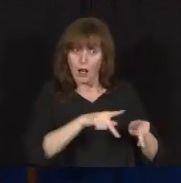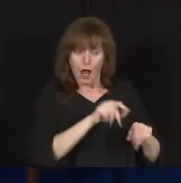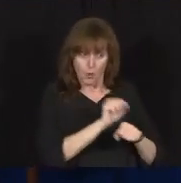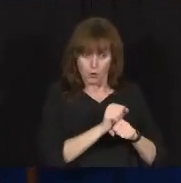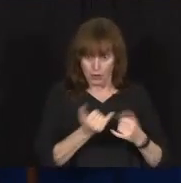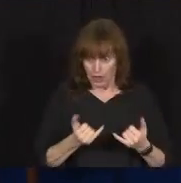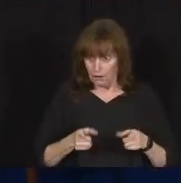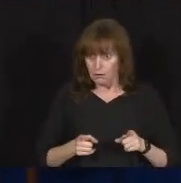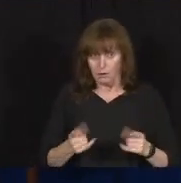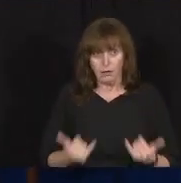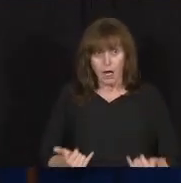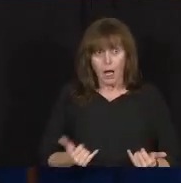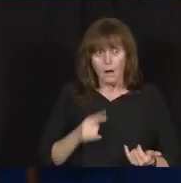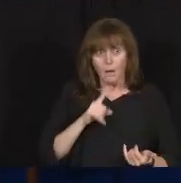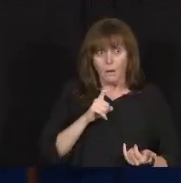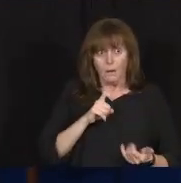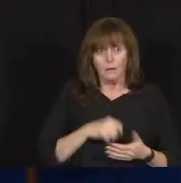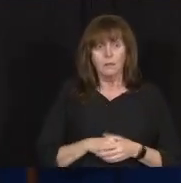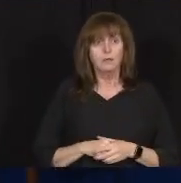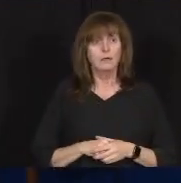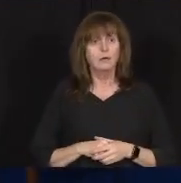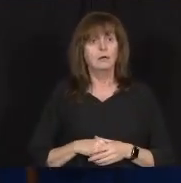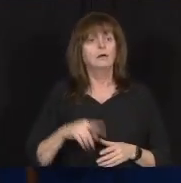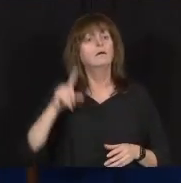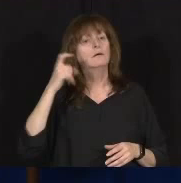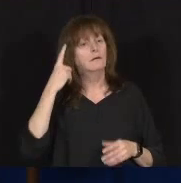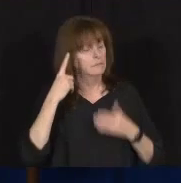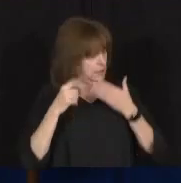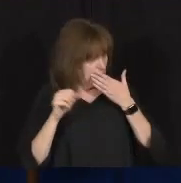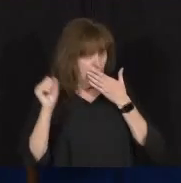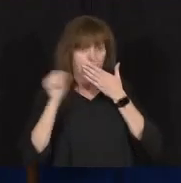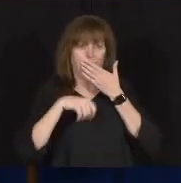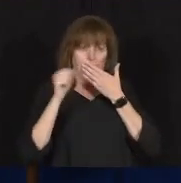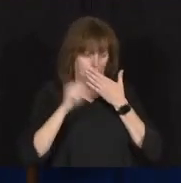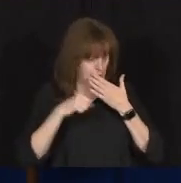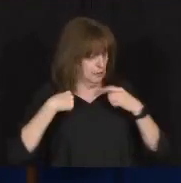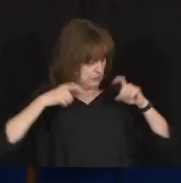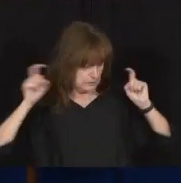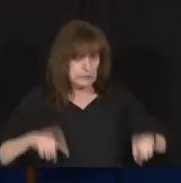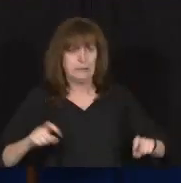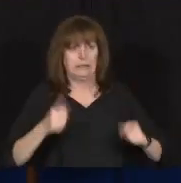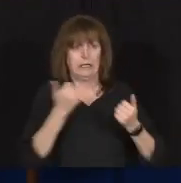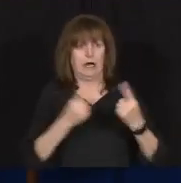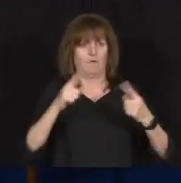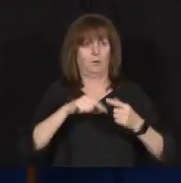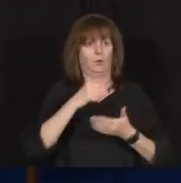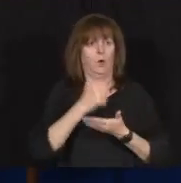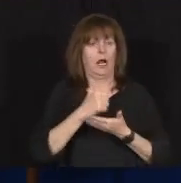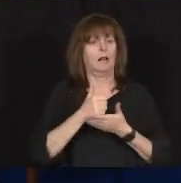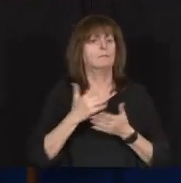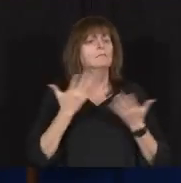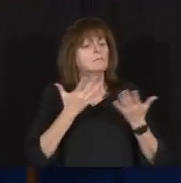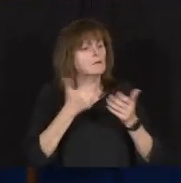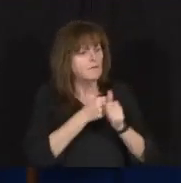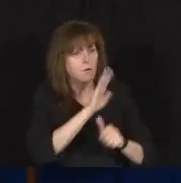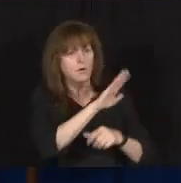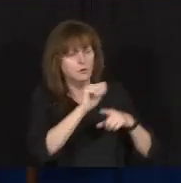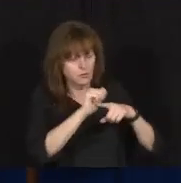o allow them to practice as well and if so why not? I think we need all hands on deck. It depends on the training,